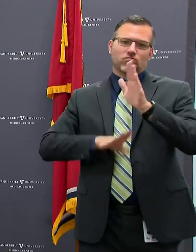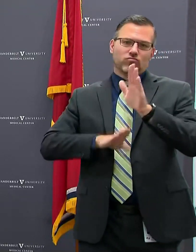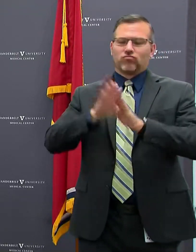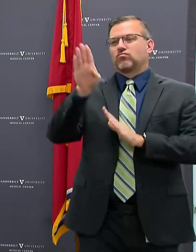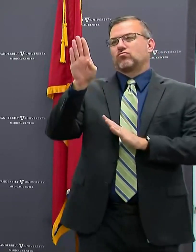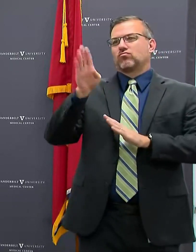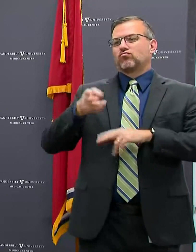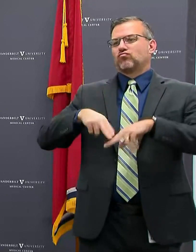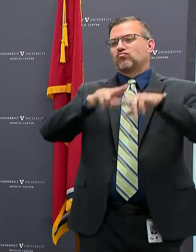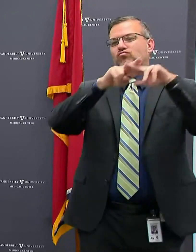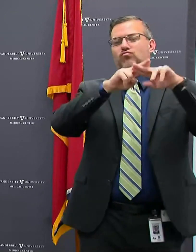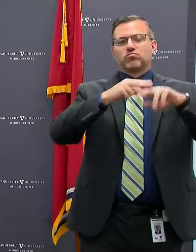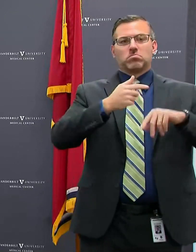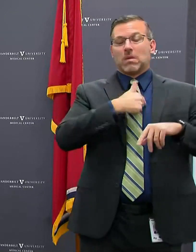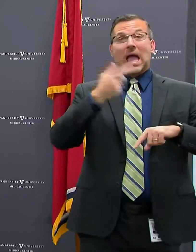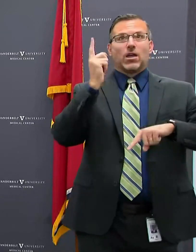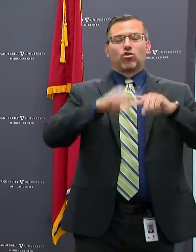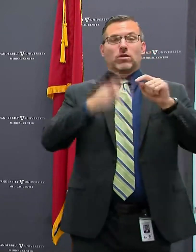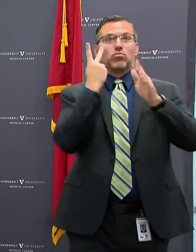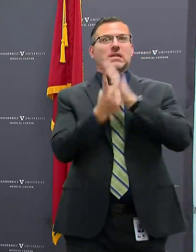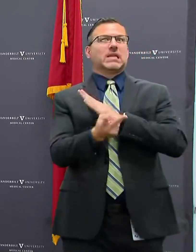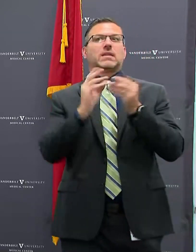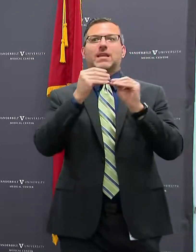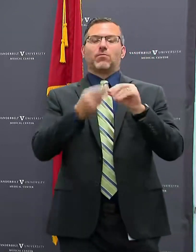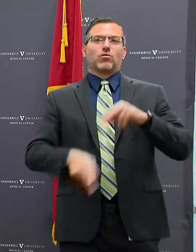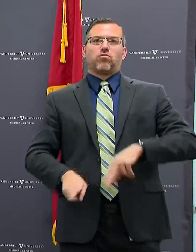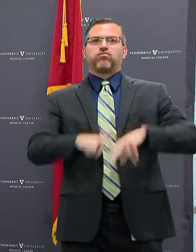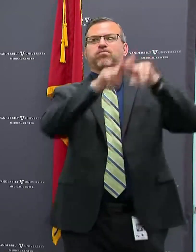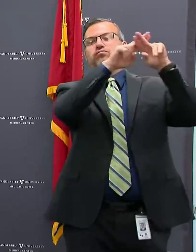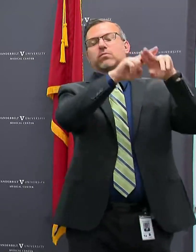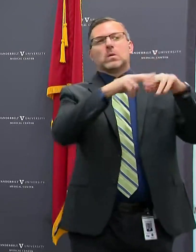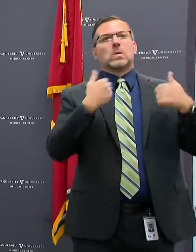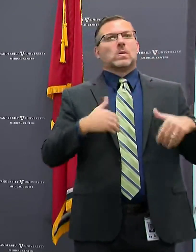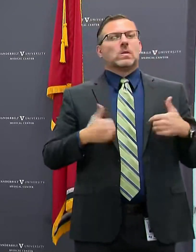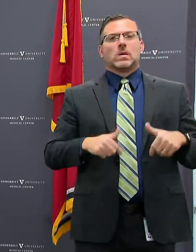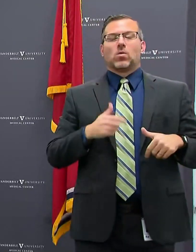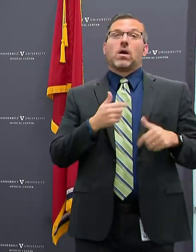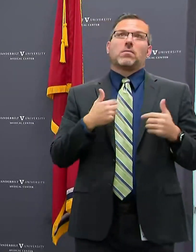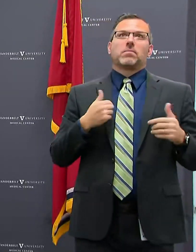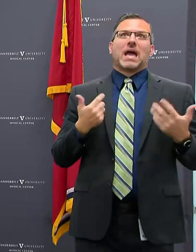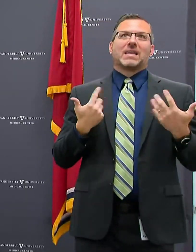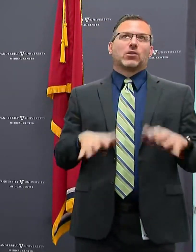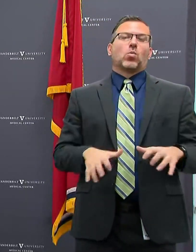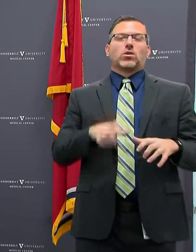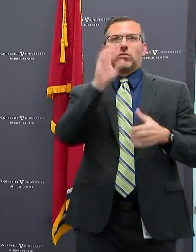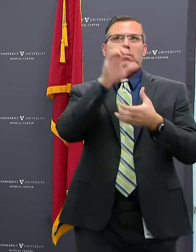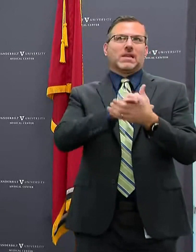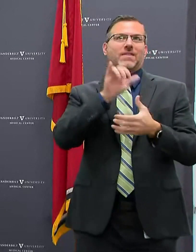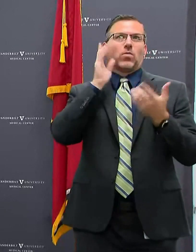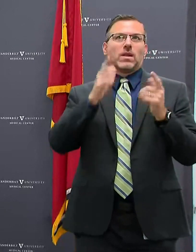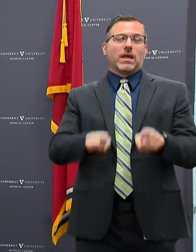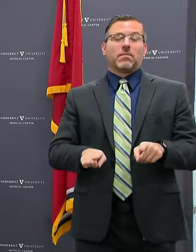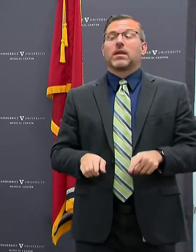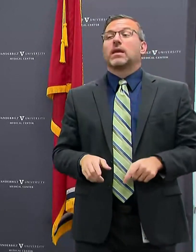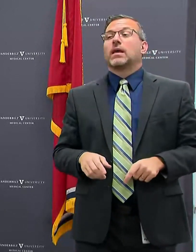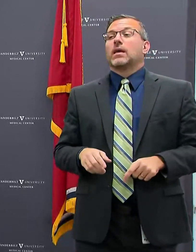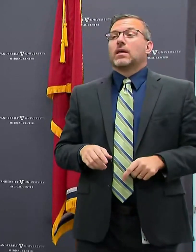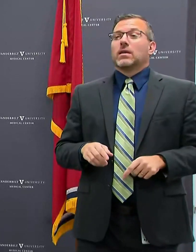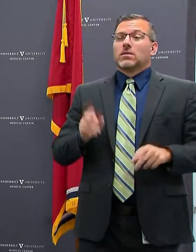DECISIONS HAVE SOME OVER4@ THANKSGIVING TO IGNORE ADVICE AND TO MEET ANYWAY RESULTED DECISIONS HAVE SOME OVER4@ THANKSGIVING TO IGNORE ADVICE AND TO MEET ANYWAY RESULTED IN4@ THANKSGIVING TO IGNORE ADVICE AND TO MEET ANYWAY RESULTED IN4@ THANKSGIVING TO IGNORE ADVICE AND TO MEET ANYWAY RESULTED IN4@ RESULTED THANKSGIVING TO IGNORE ADVICE AND TO MEET ANYWAY RESULTED IN4@ RESULTED IN THANKSGIVING TO IGNORE ADVICE AND TO MEET ANYWAY RESULTED IN4@ RESULTED IN CASES THANKSGIVING TO IGNORE ADVICE AND TO MEET ANYWAY RESULTED IN4@ RESULTED IN CASES THAT THANKSGIVING TO IGNORE ADVICE AND TO MEET ANYWAY RESULTED IN4@ RESULTED IN CASES THAT WE THANKSGIVING TO IGNORE ADVICE AND TO MEET ANYWAY RESULTED IN4@ RESULTED IN CASES THAT WE DID AND TO MEET ANYWAY RESULTED IN4@ RESULTED IN CASES THAT WE DID AND TO MEET ANYWAY RESULTED IN4@ RESULTED IN CASES THAT WE DID NOT4@4@ AND TO MEET ANYWAY RESULTED IN4@ RESULTED IN CASES THAT WE DID NOT4@4@ WE AND TO MEET ANYWAY RESULTED IN4@ RESULTED IN CASES THAT WE DID NOT4@4@ WE COULDN'T AND TO MEET ANYWAY RESULTED IN4@ RESULTED IN CASES THAT WE DID NOT4@4@ WE COULDN'T HAVE AND TO MEET ANYWAY RESULTED IN4@ RESULTED IN CASES THAT WE DID NOT4@4@ WE COULDN'T HAVE IMAGIND RESULTED IN CASES THAT WE DID NOT4@4@ WE COULDN'T HAVE IMAGIND